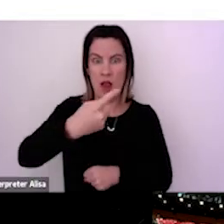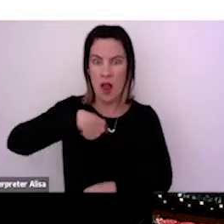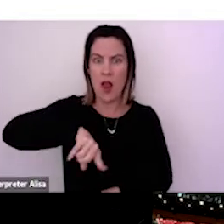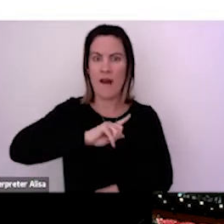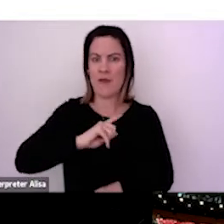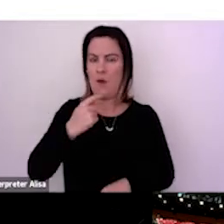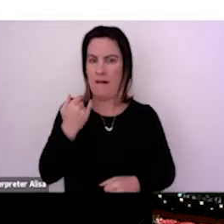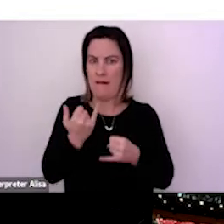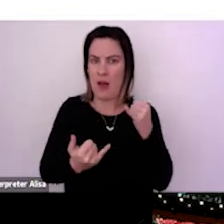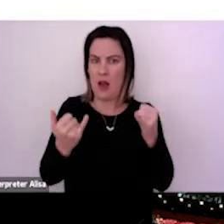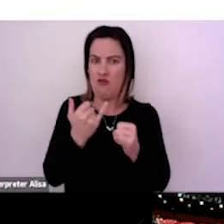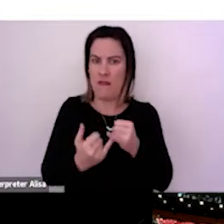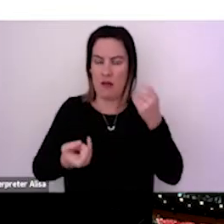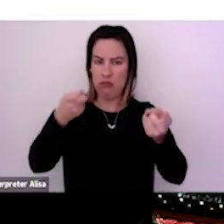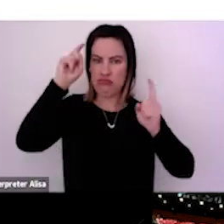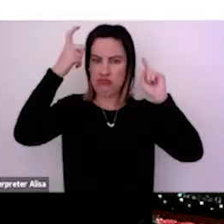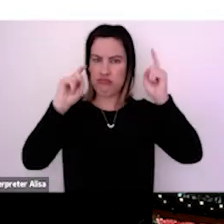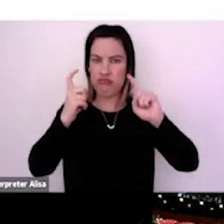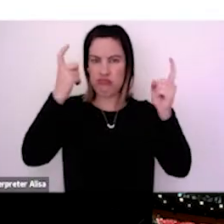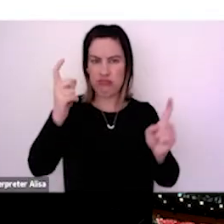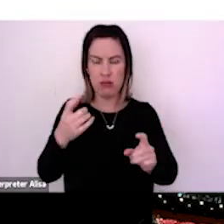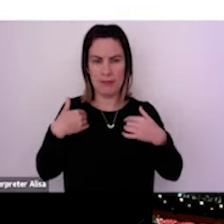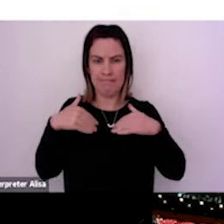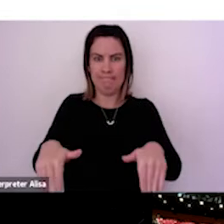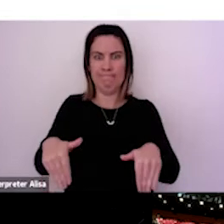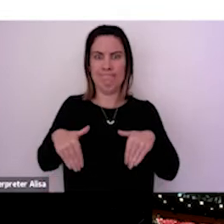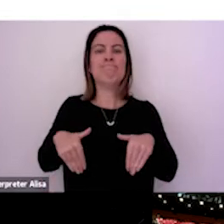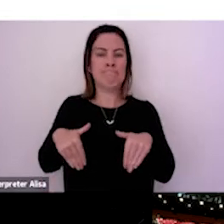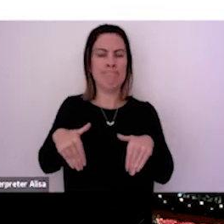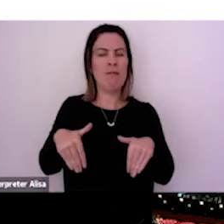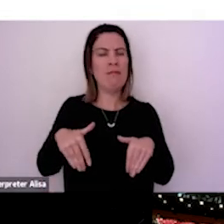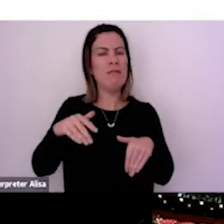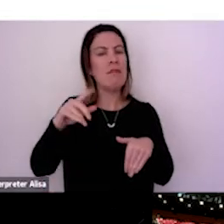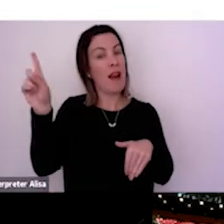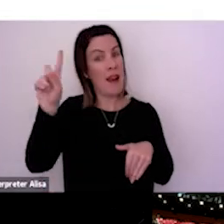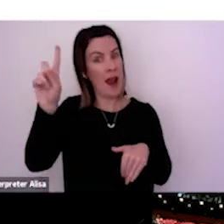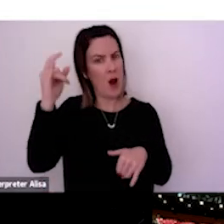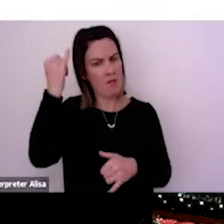seeing, although the outbreak situation is extremely serious, more people are kind of